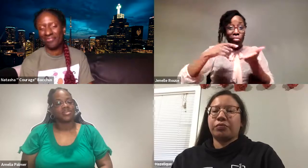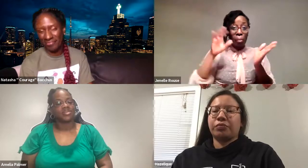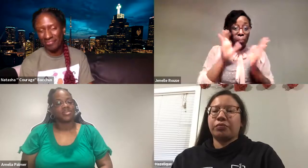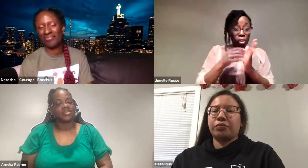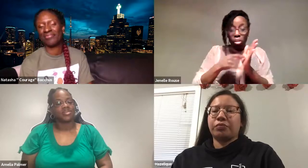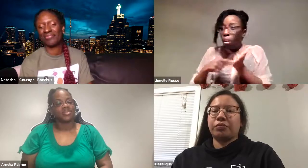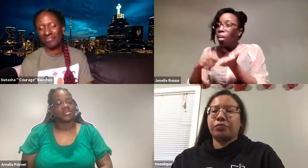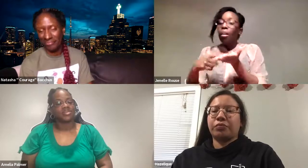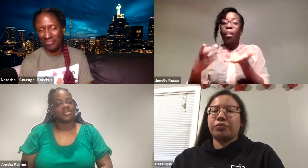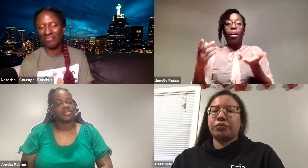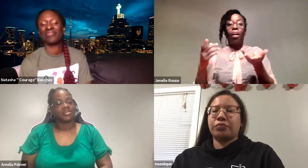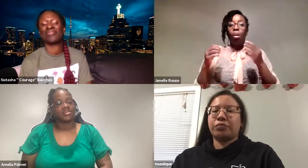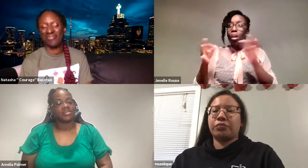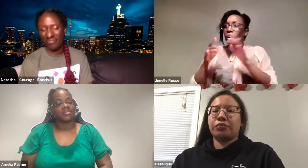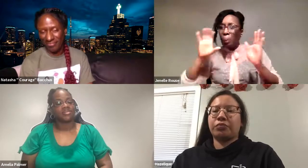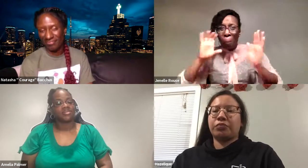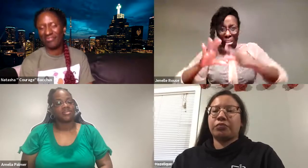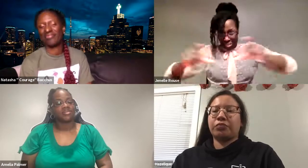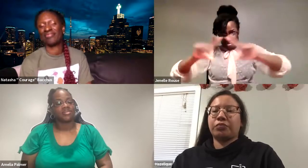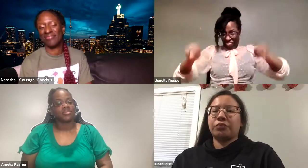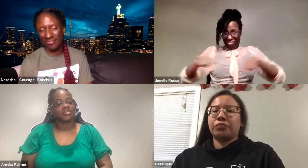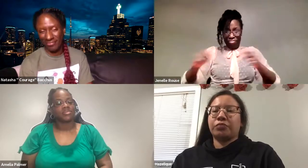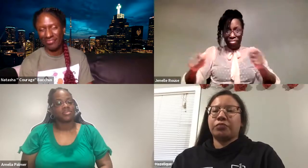maybe through art, through using photos, writing back and forth,